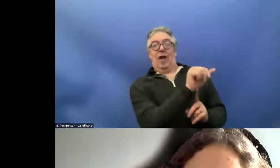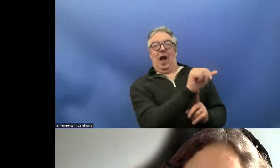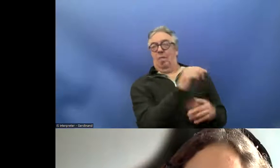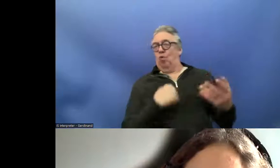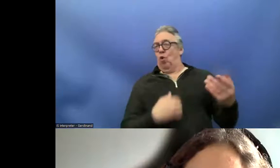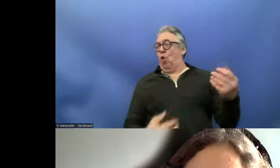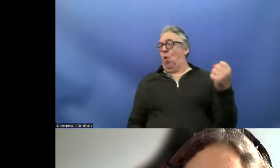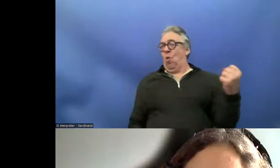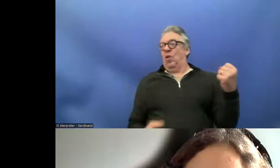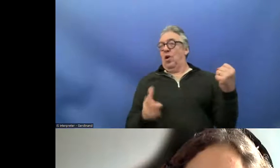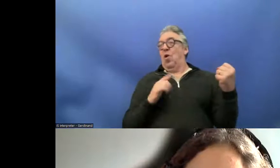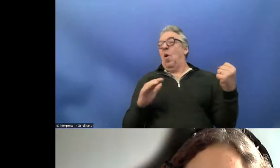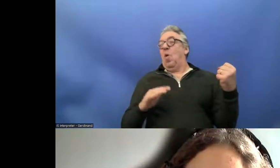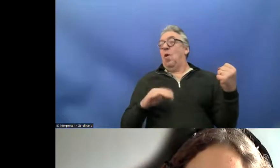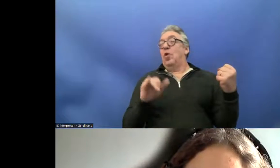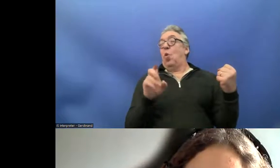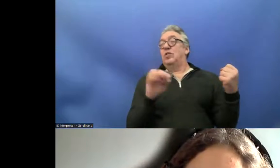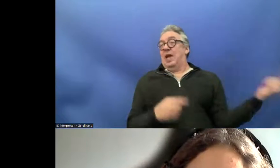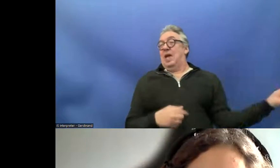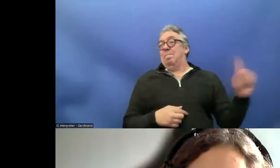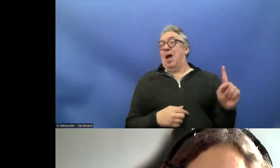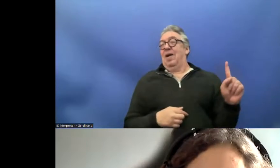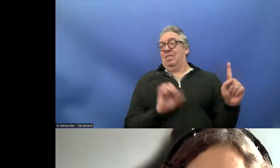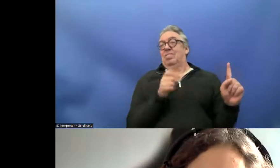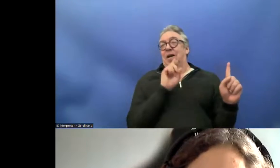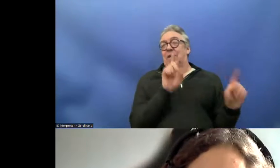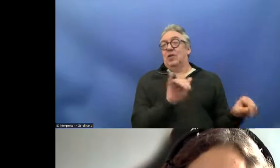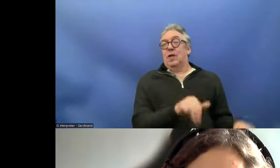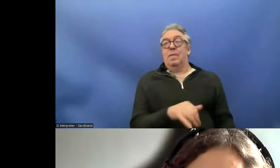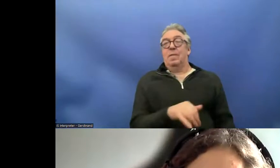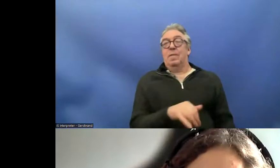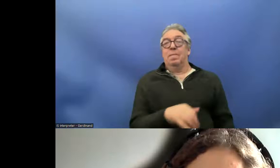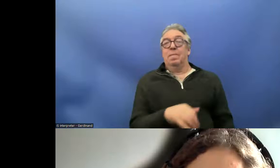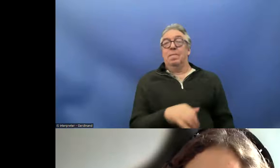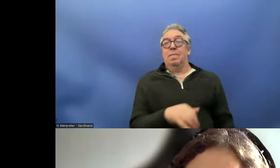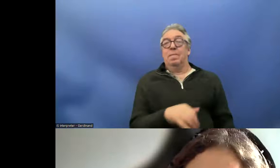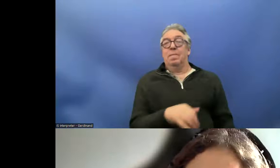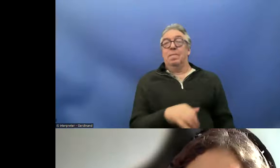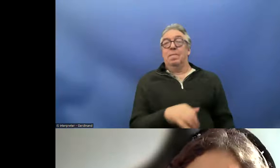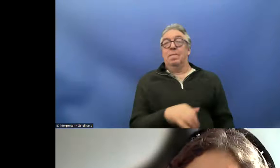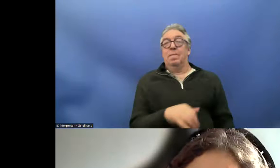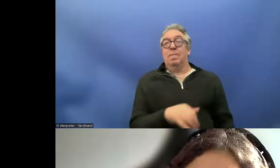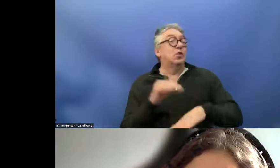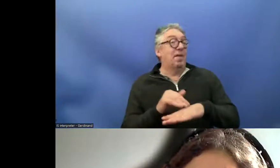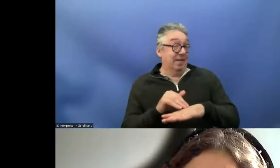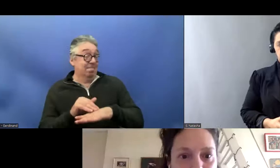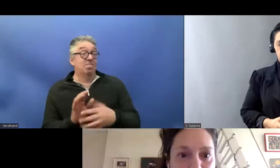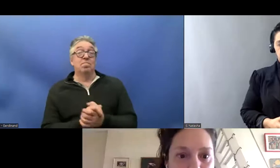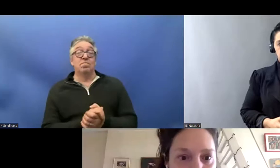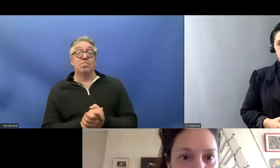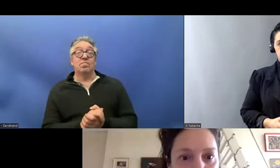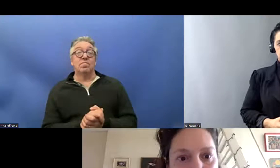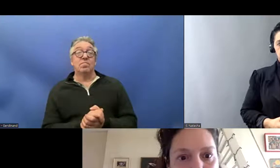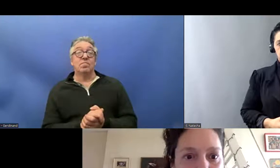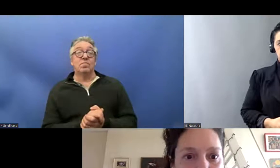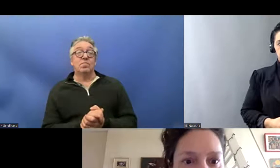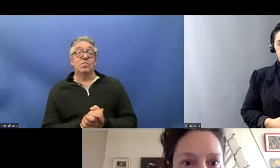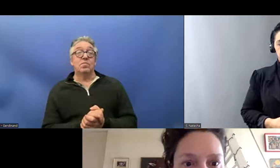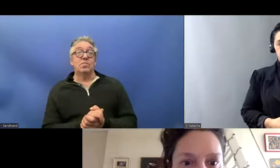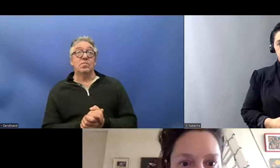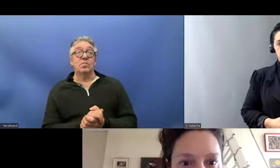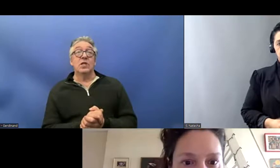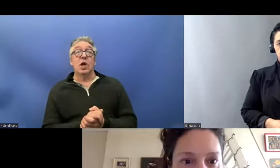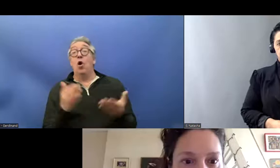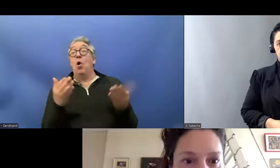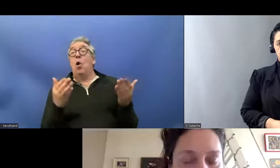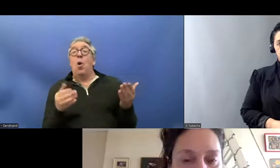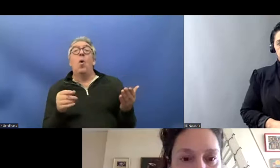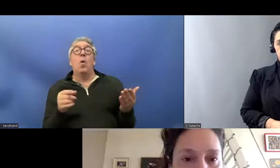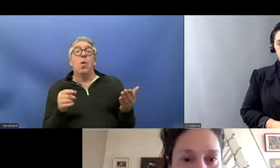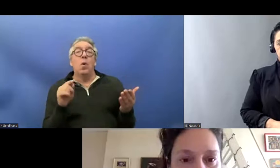A comment, before I go back to you, it may be a suggestion that the medic related disability